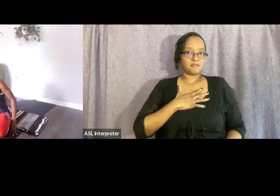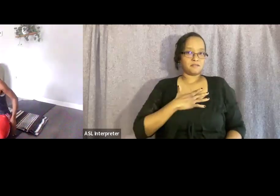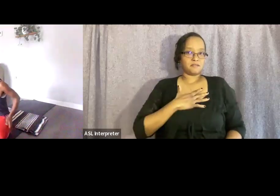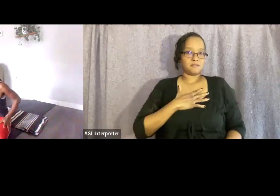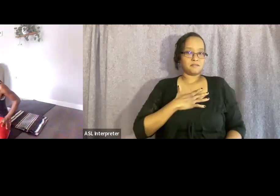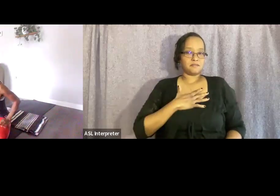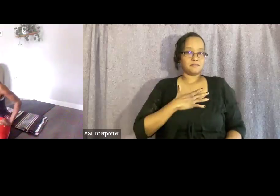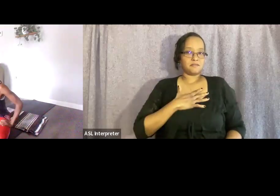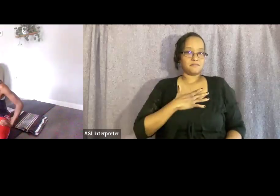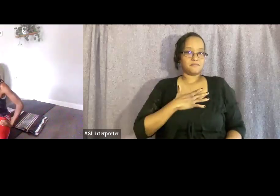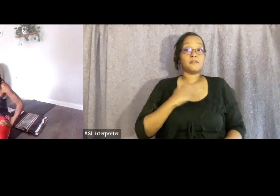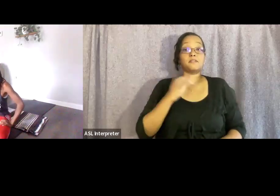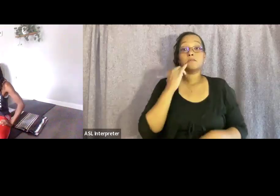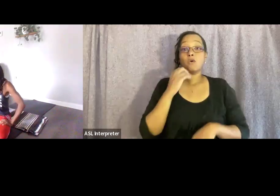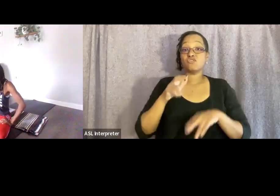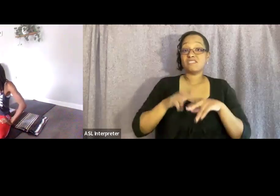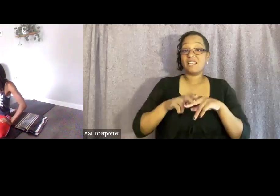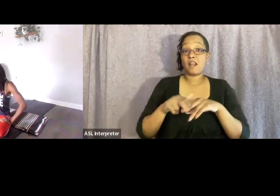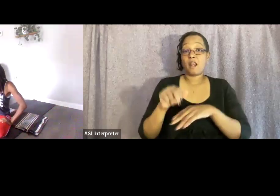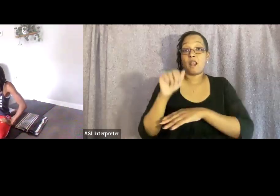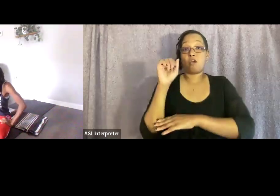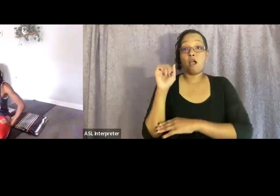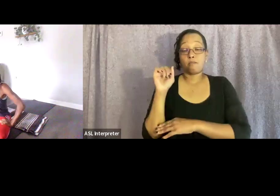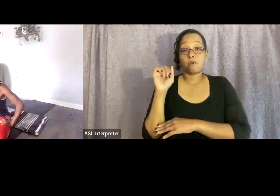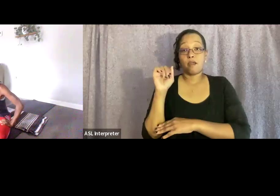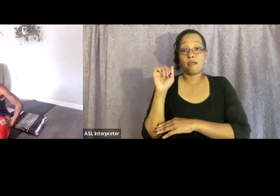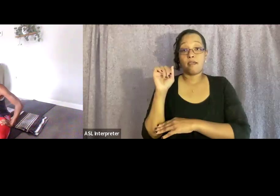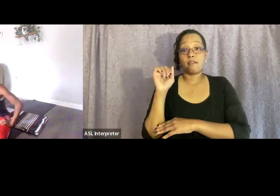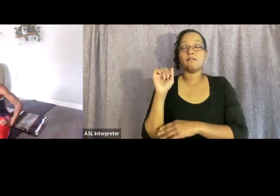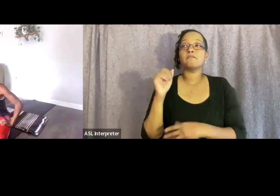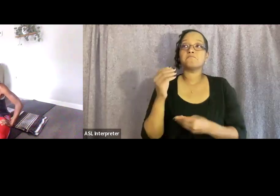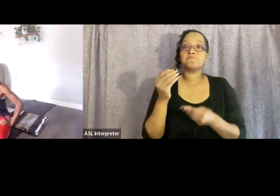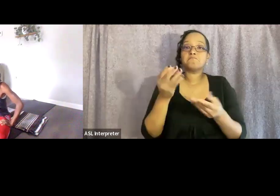If you're upright or seated, a couple ways to be here.